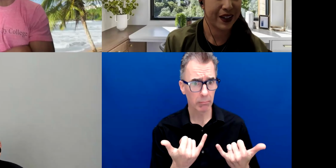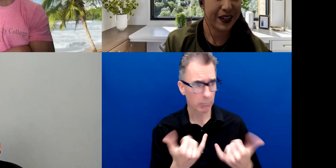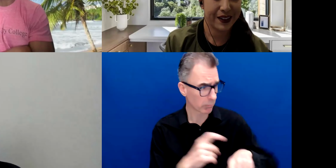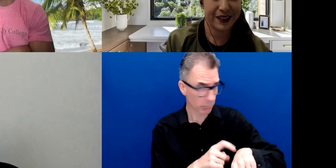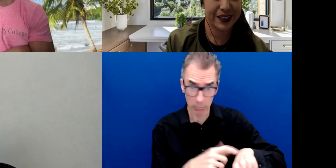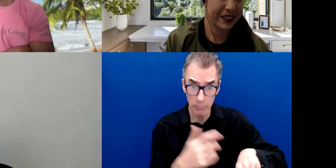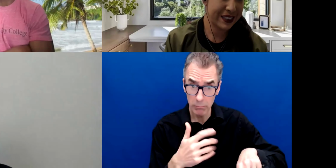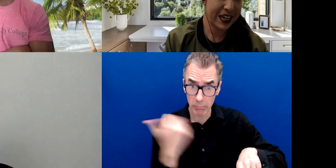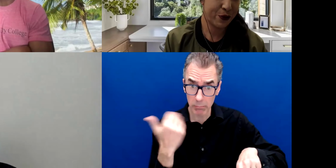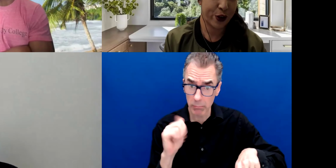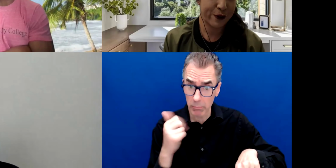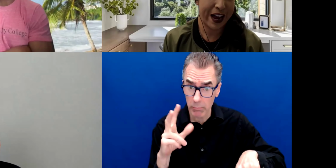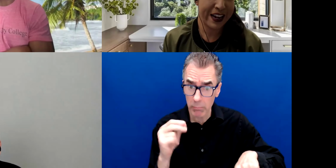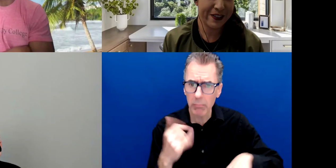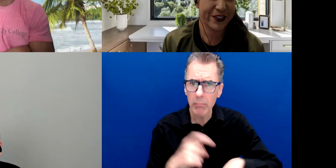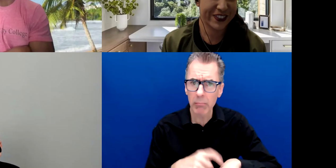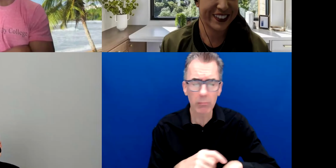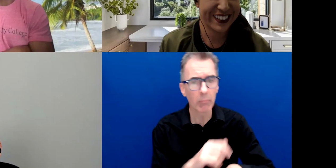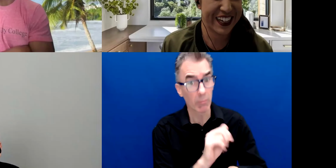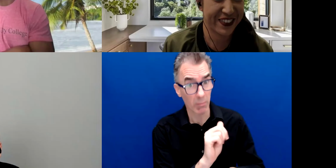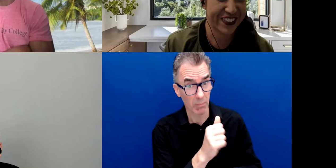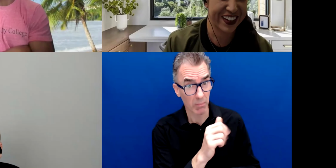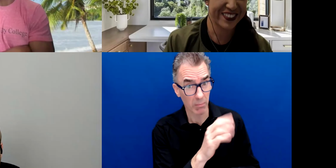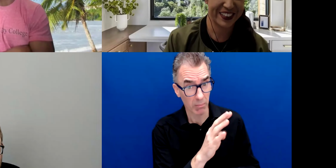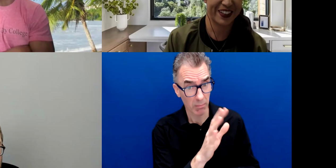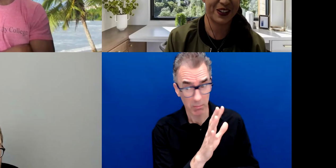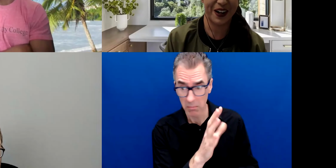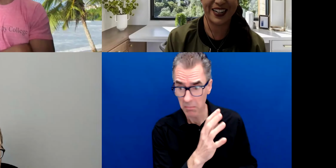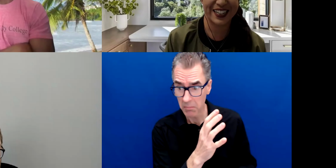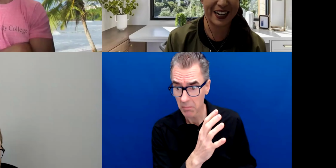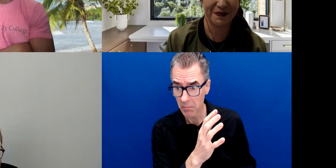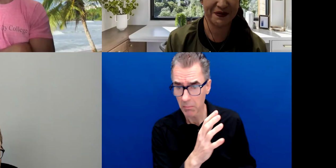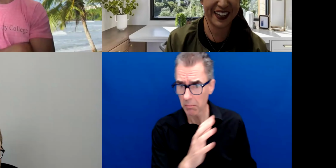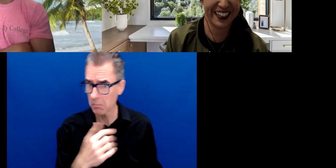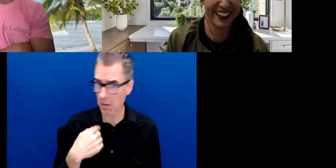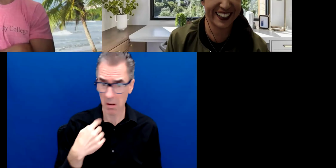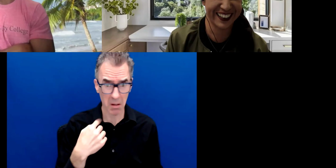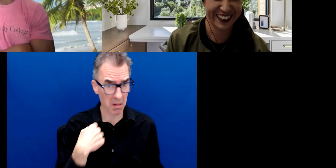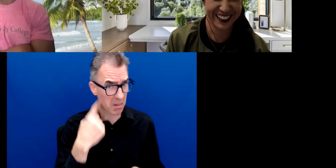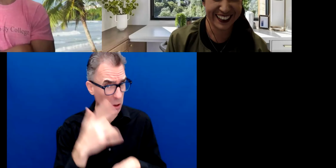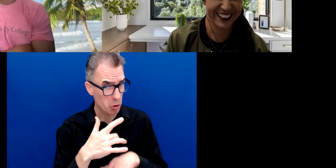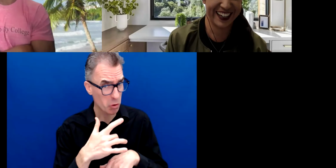10:30 what's I sorry, 10:45 okay, I think we're ahead of time. We're ahead of time.